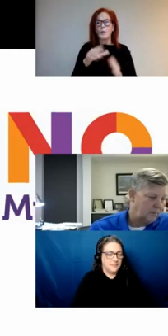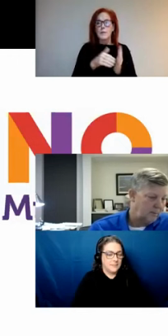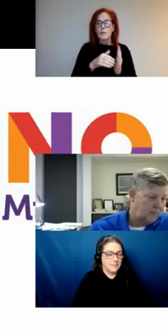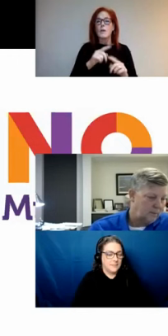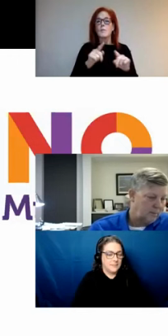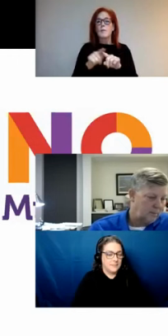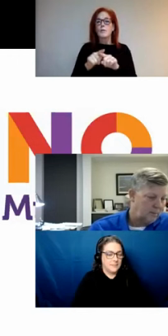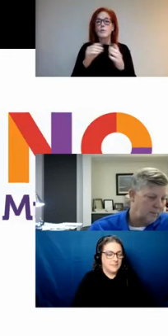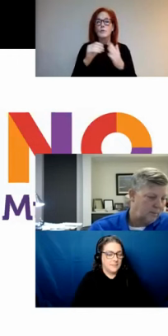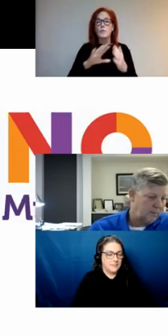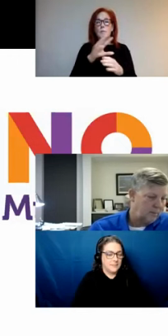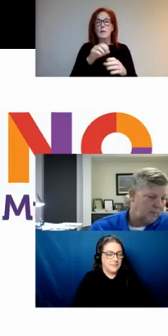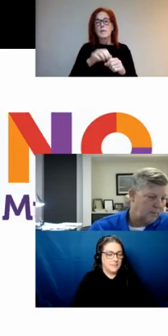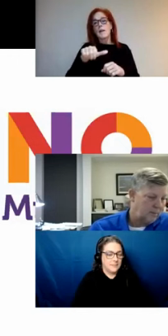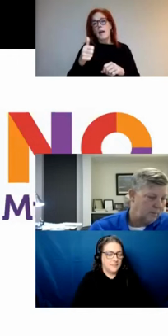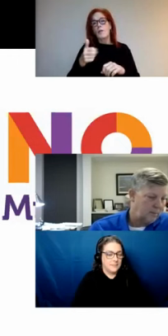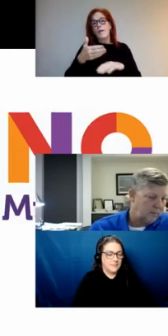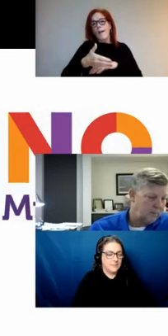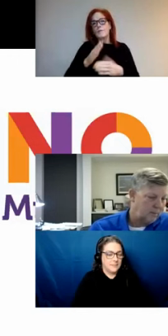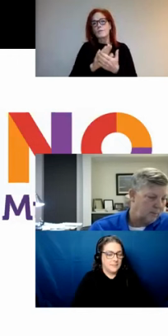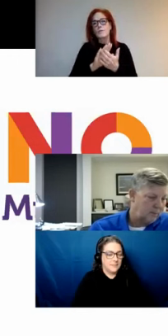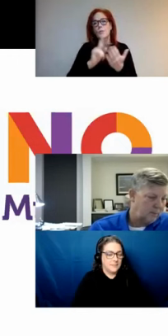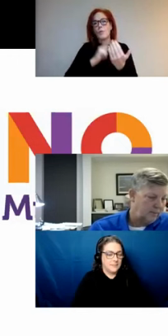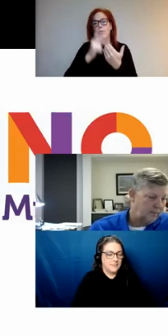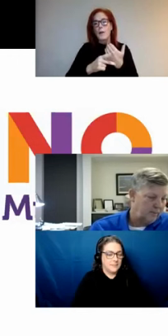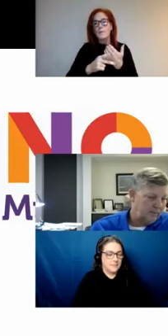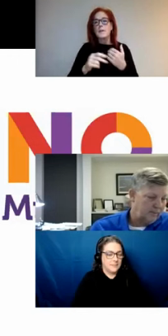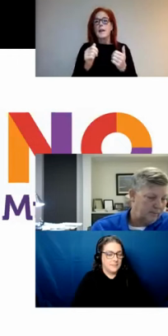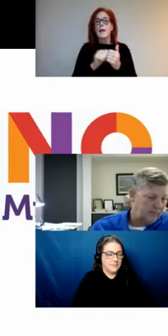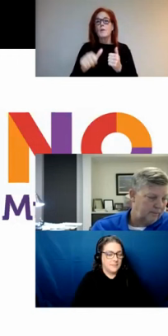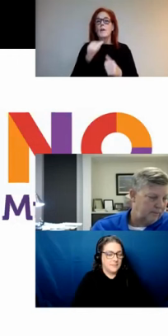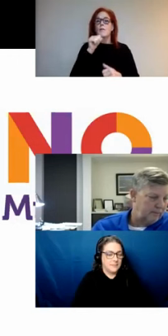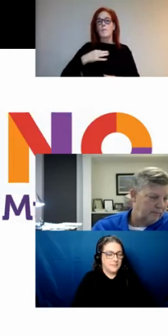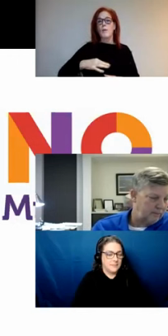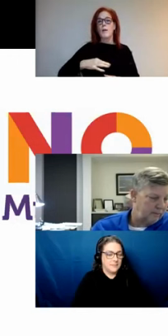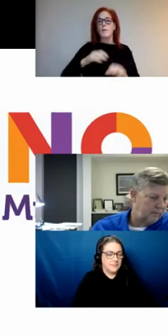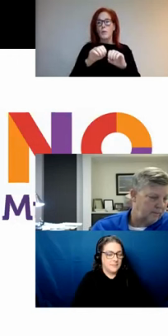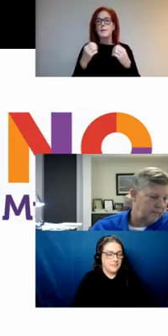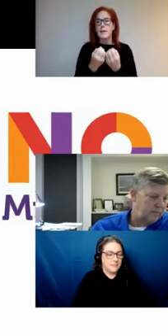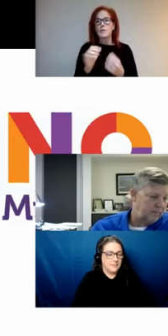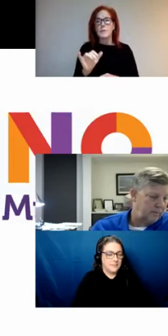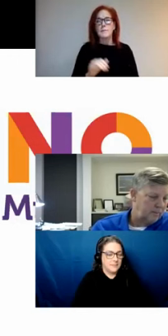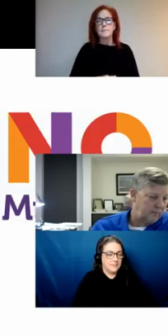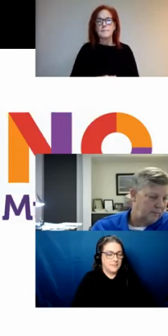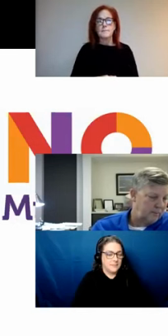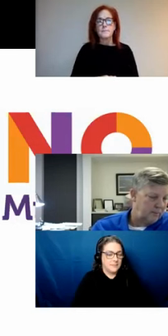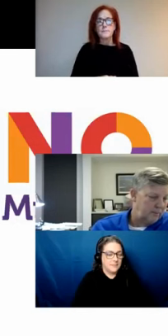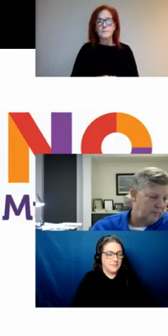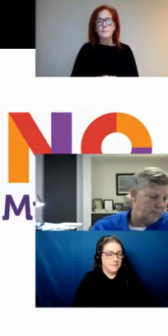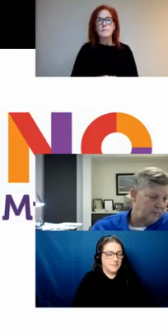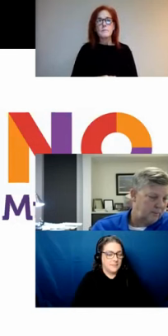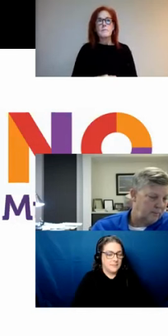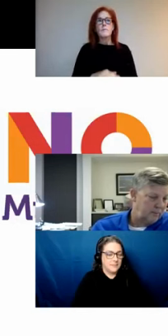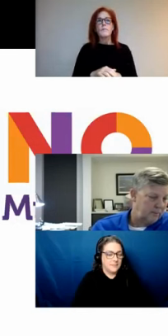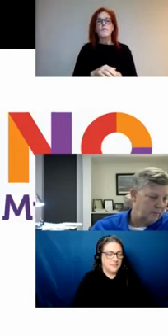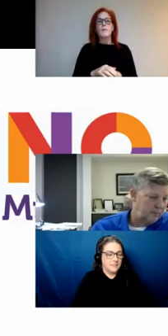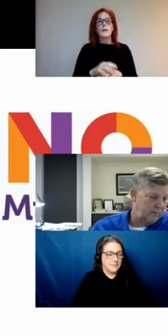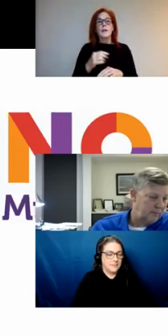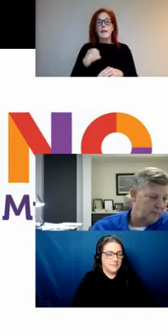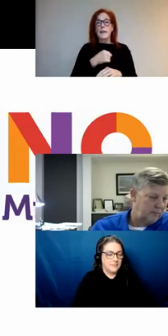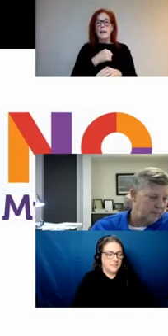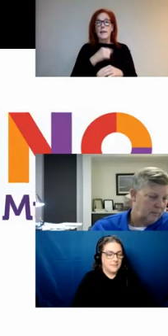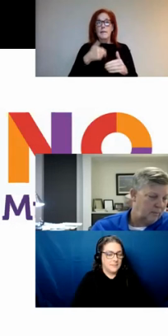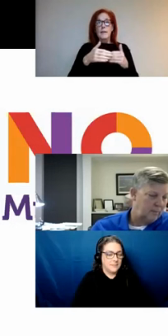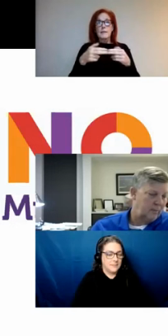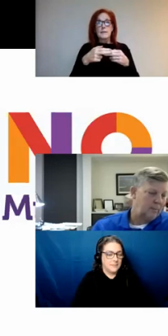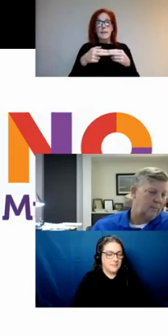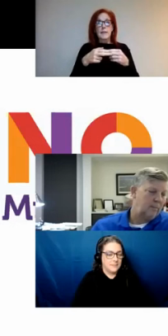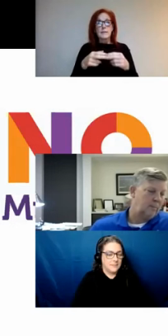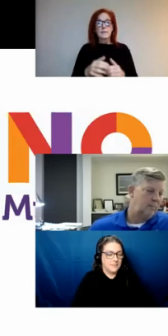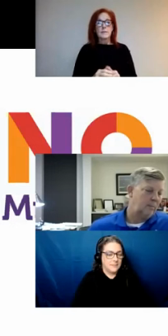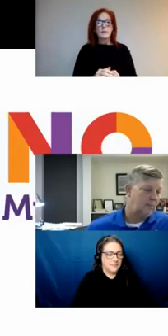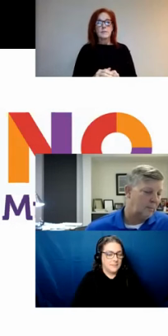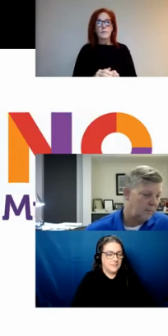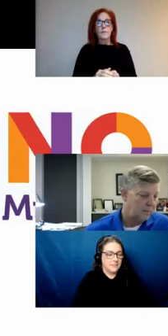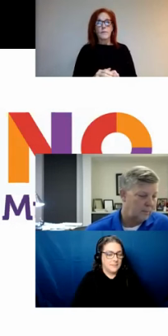The main thing I want to make sure everyone is aware of, the application for step up2022 is already open so at stepium Omaha we're already taking applications from around the sky city. It started as a North Omaha focus and expanded to south, and city wide. In 2019 we had the highest number prepandemic and we served 700 youth connecting them with career exploration, internships and job training opportunities.